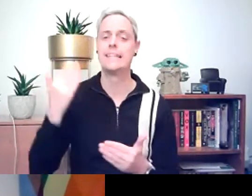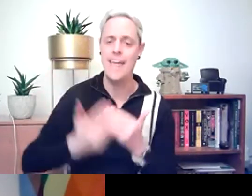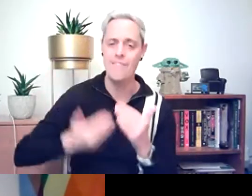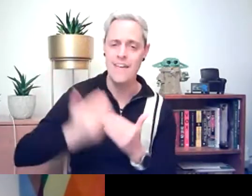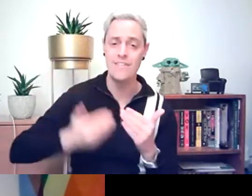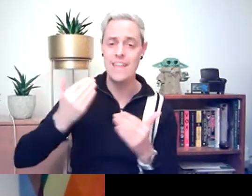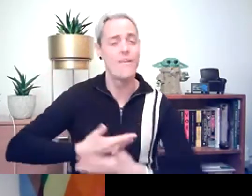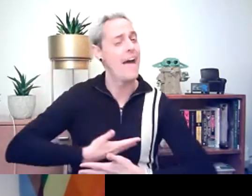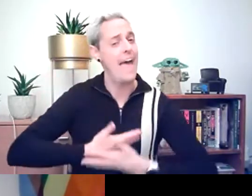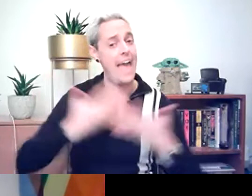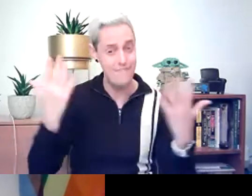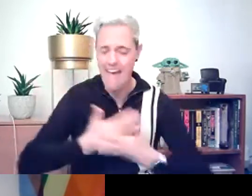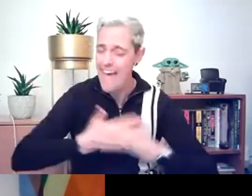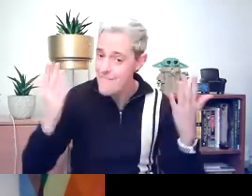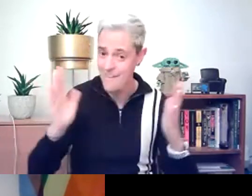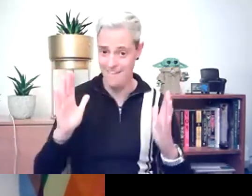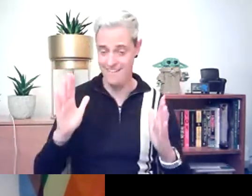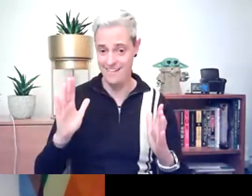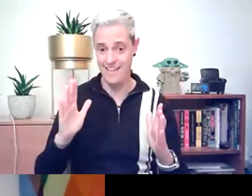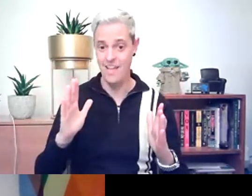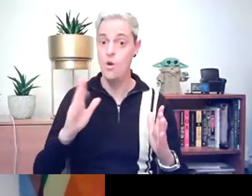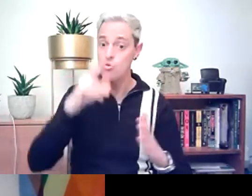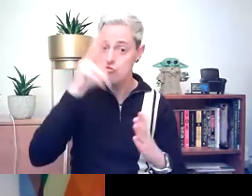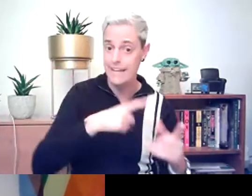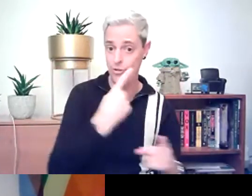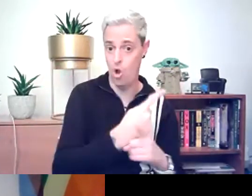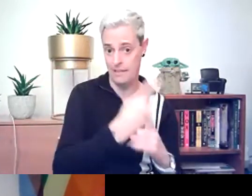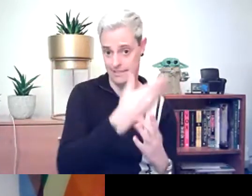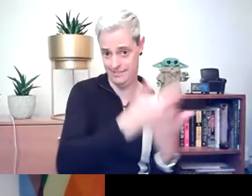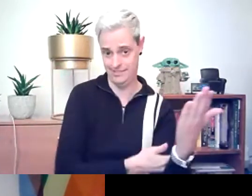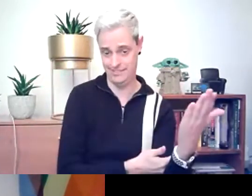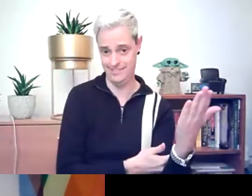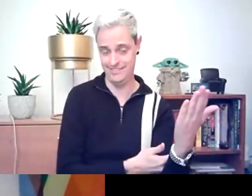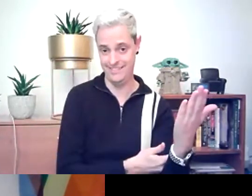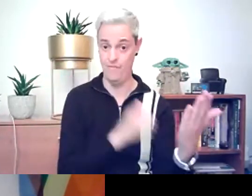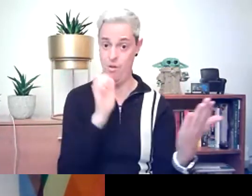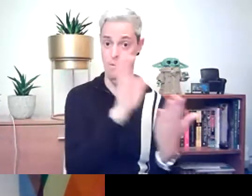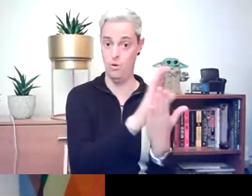matter what ever read the comments. just don't do it. It's never worth it. It will only ever